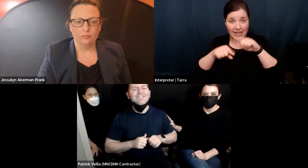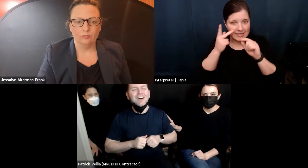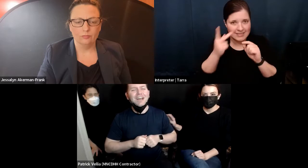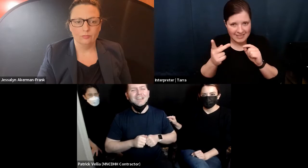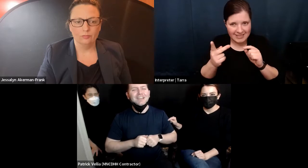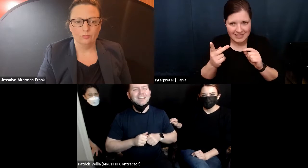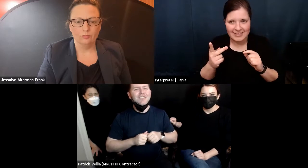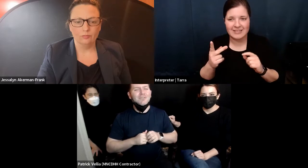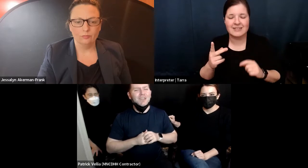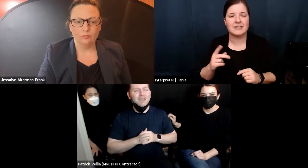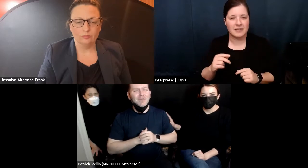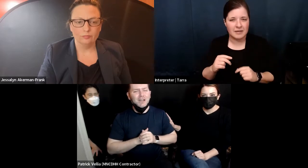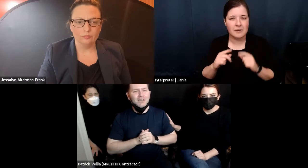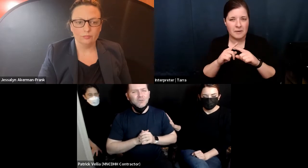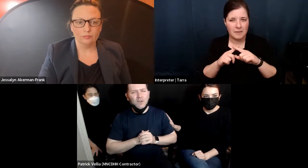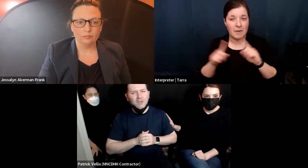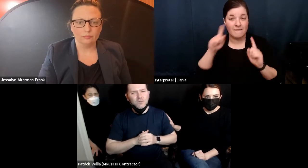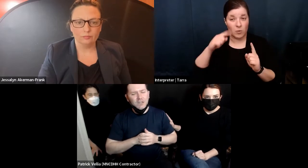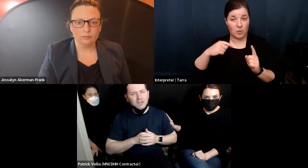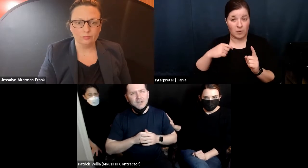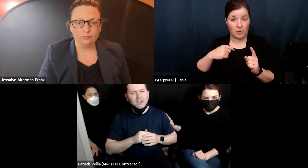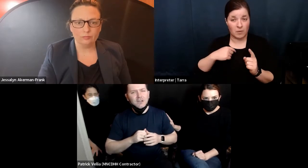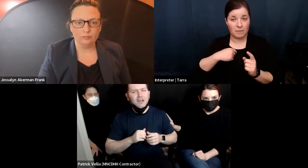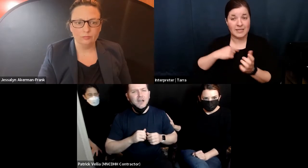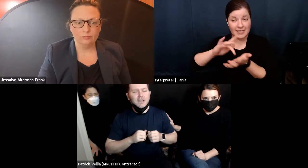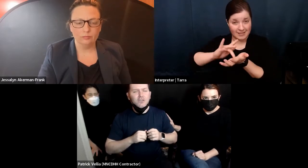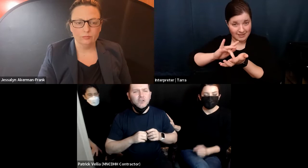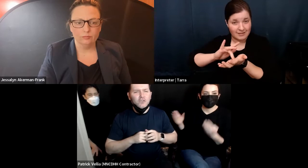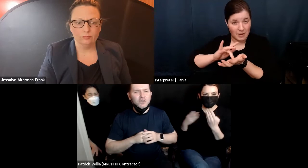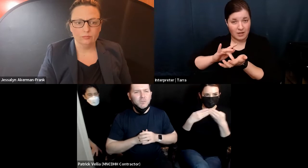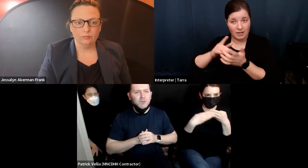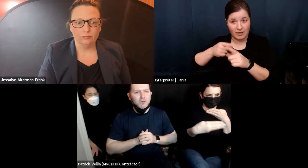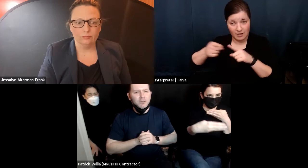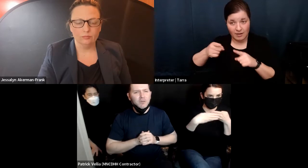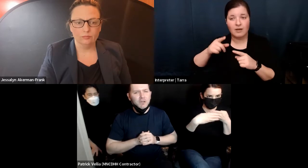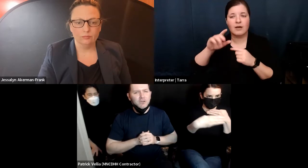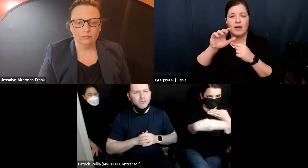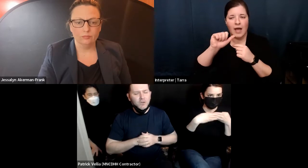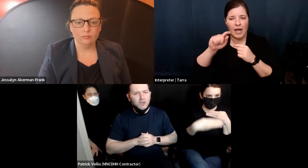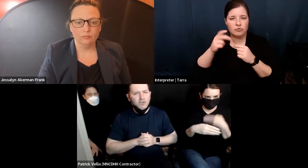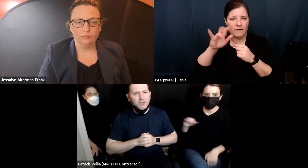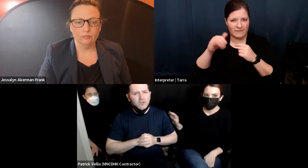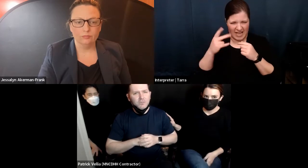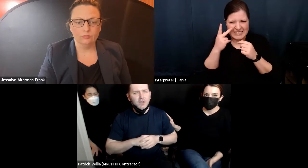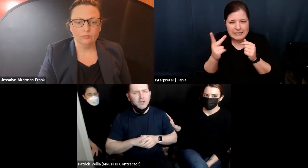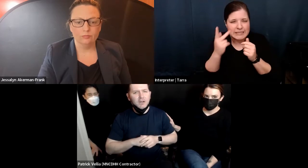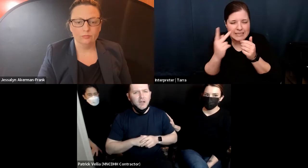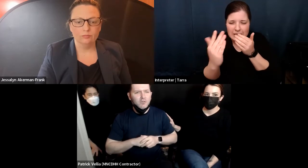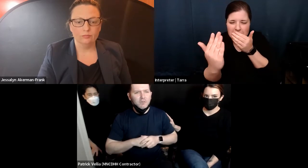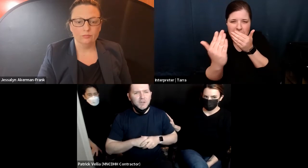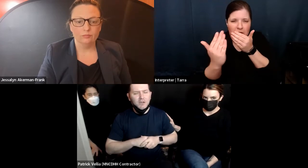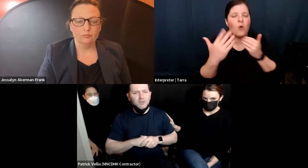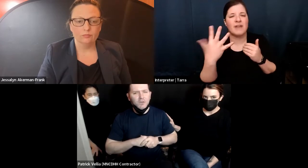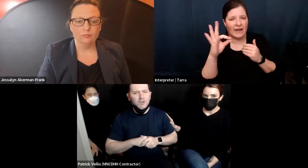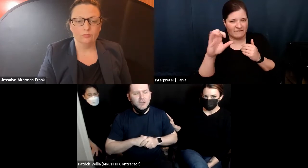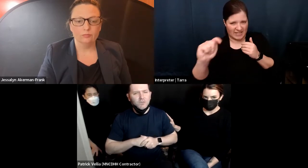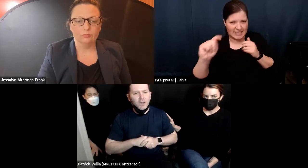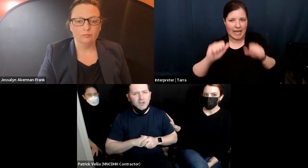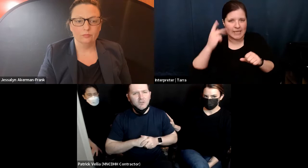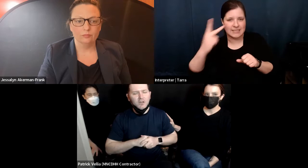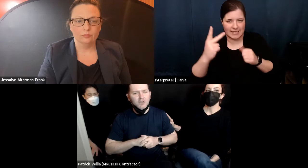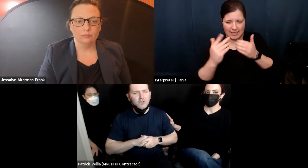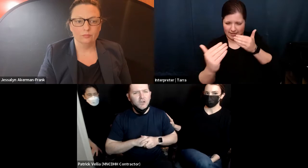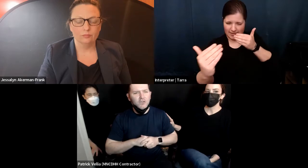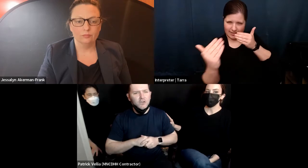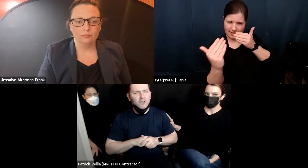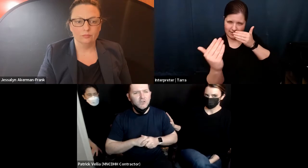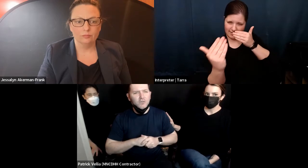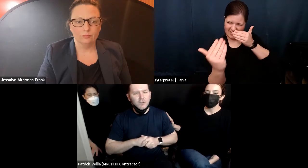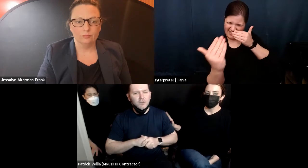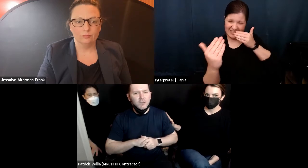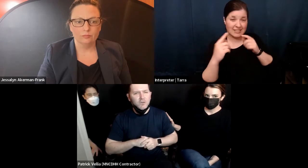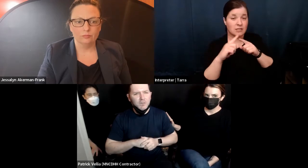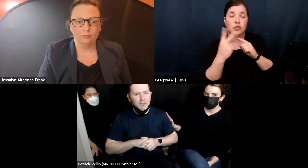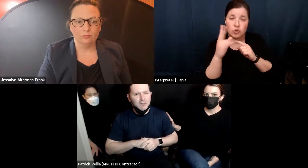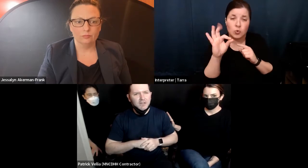I remember Anne from the Commission tried it, and even the closest she got up to the TV, all she could see was blue.